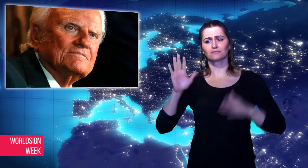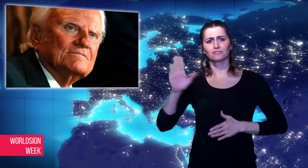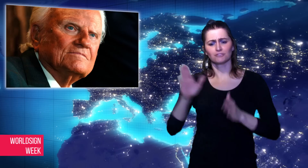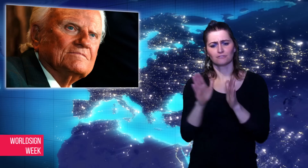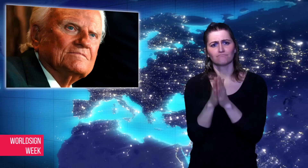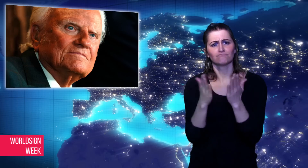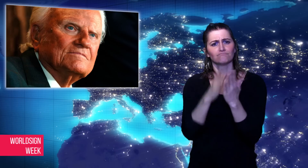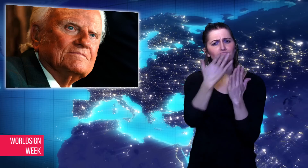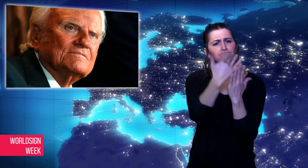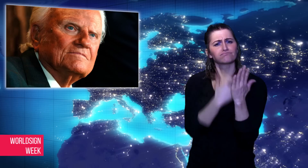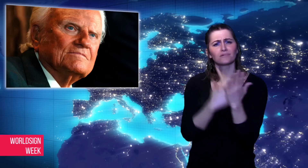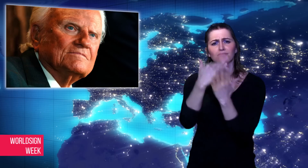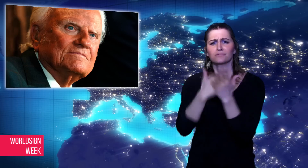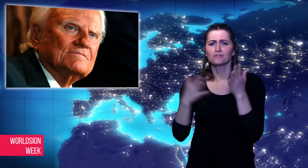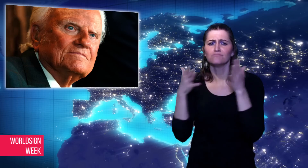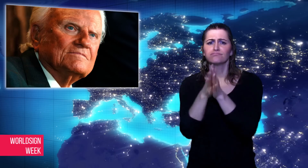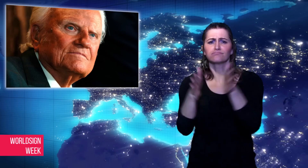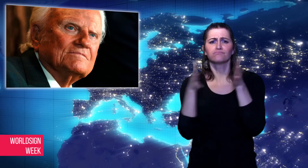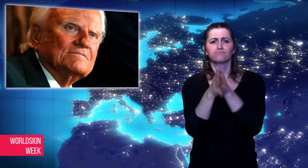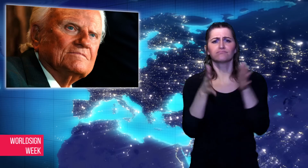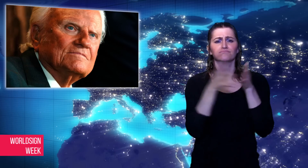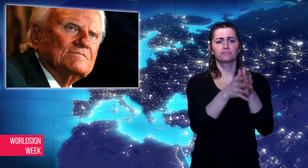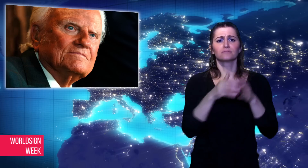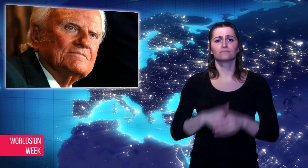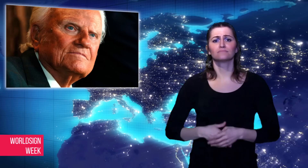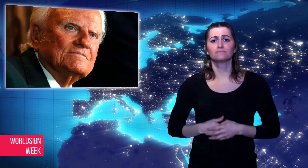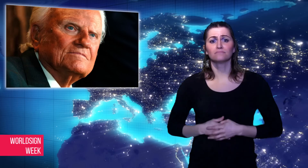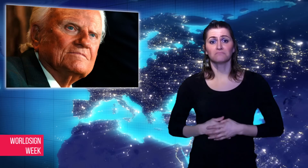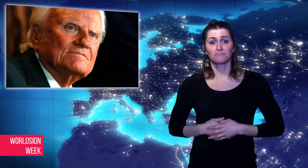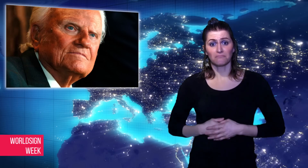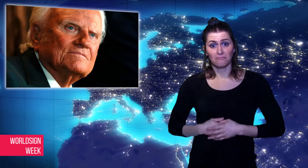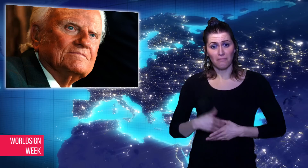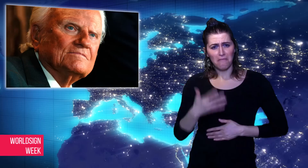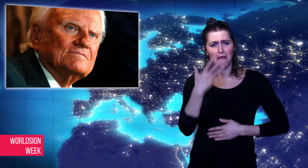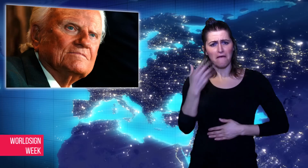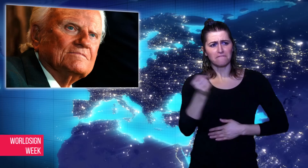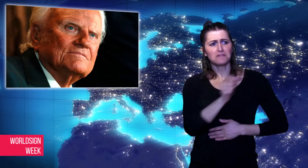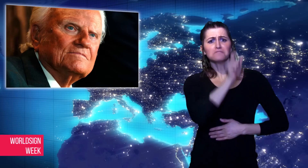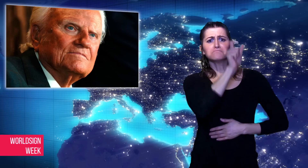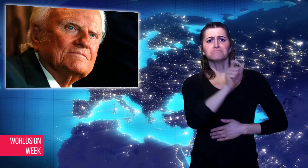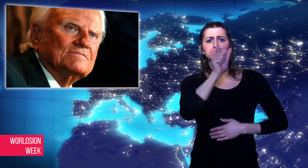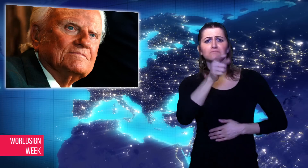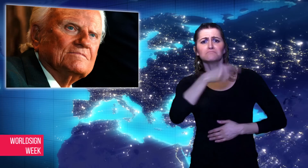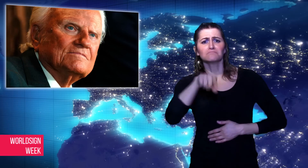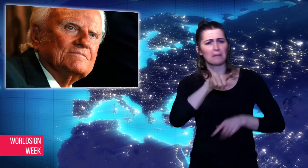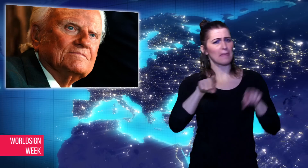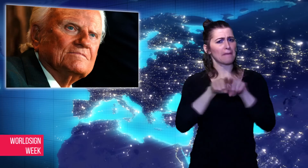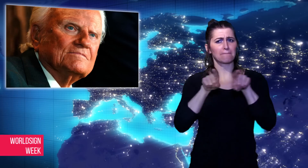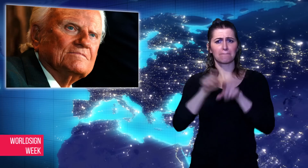Graham’s reputation was unblemished. He